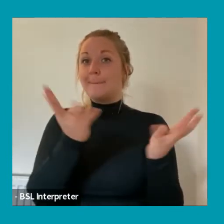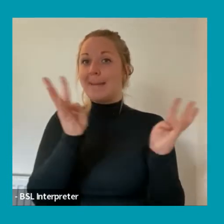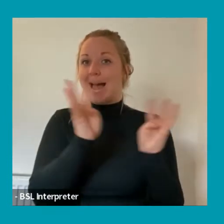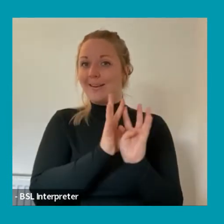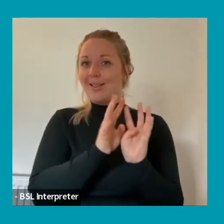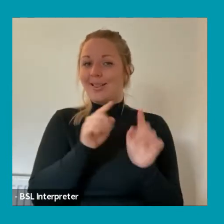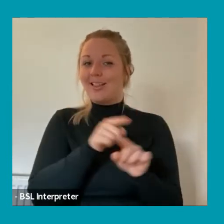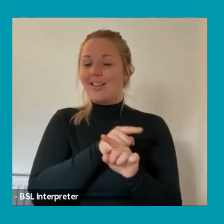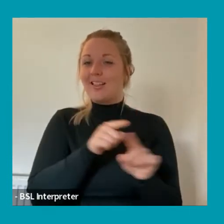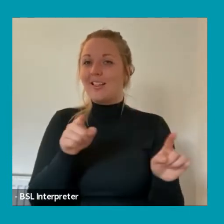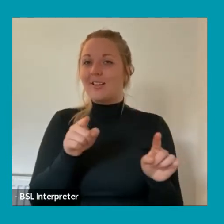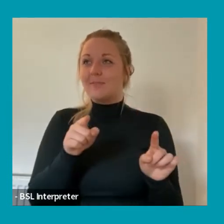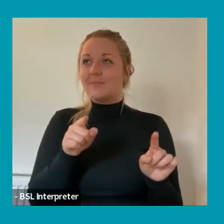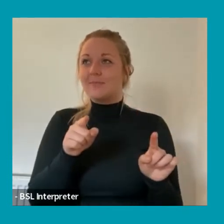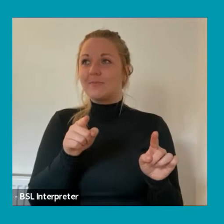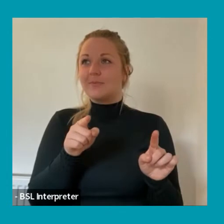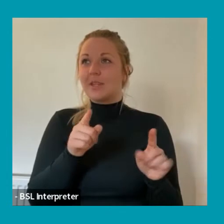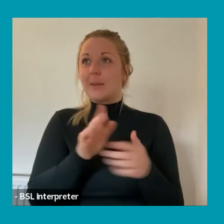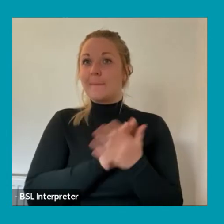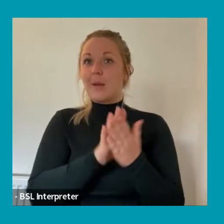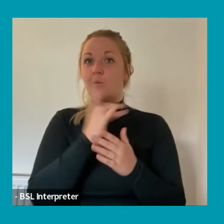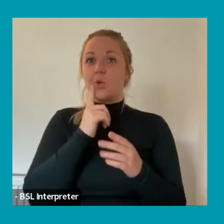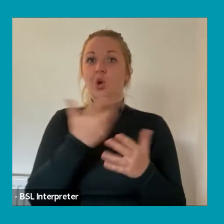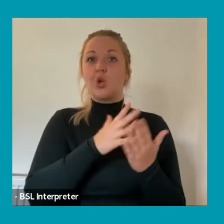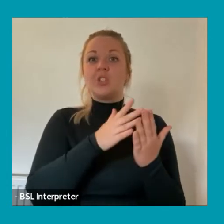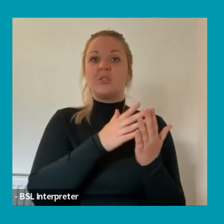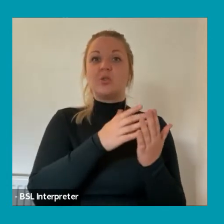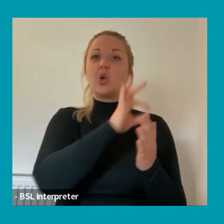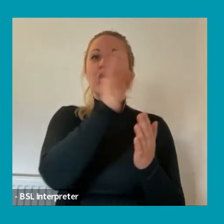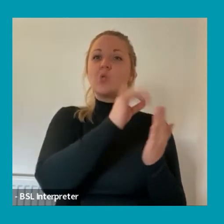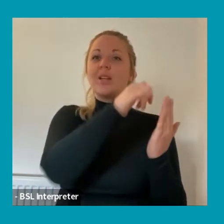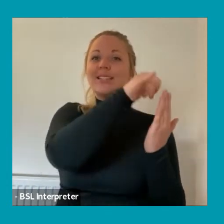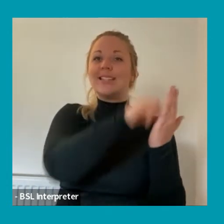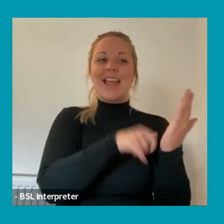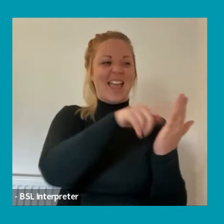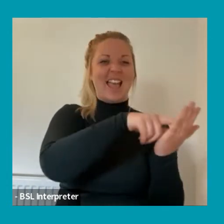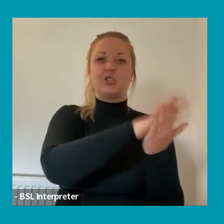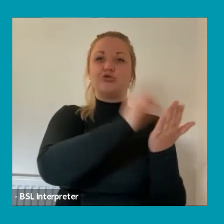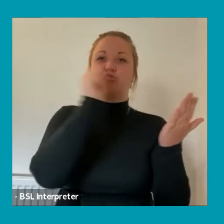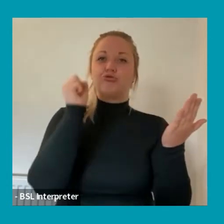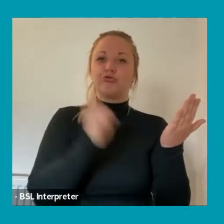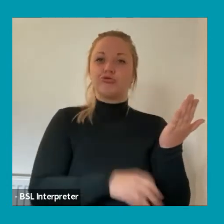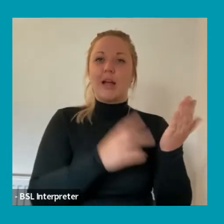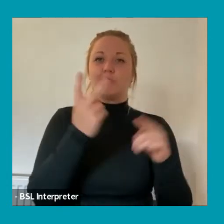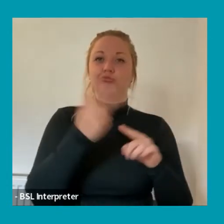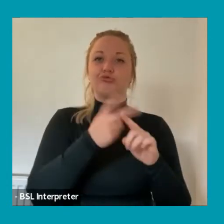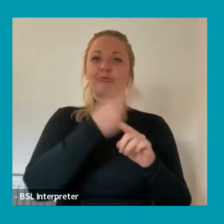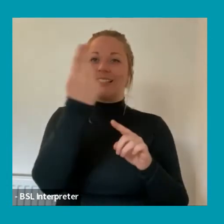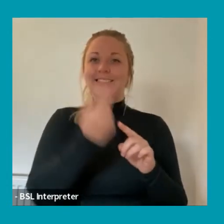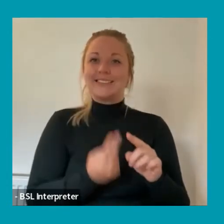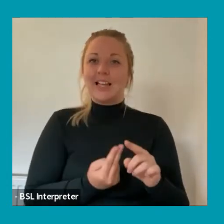re-design the criteria we would use, in choosing our travel and venues